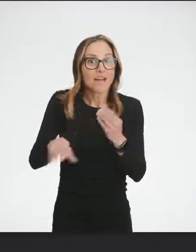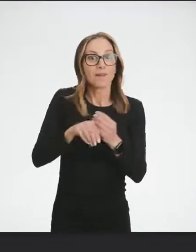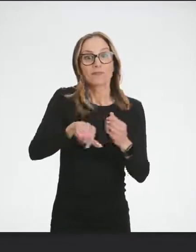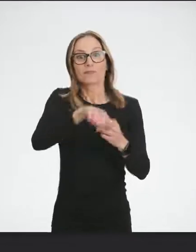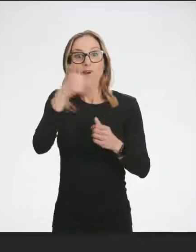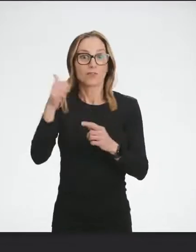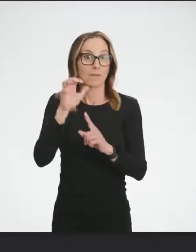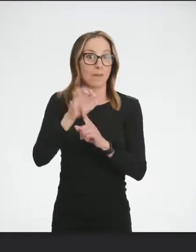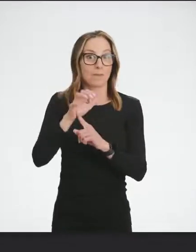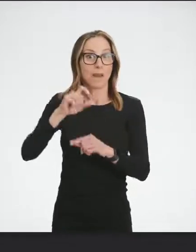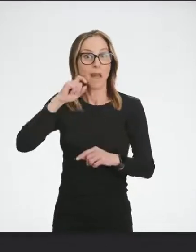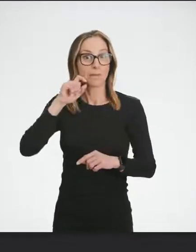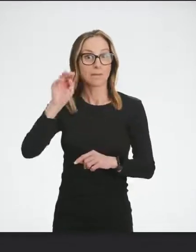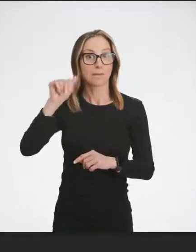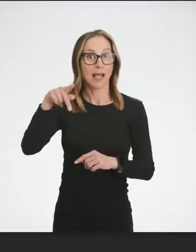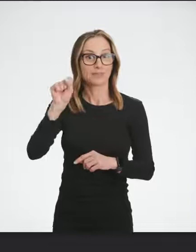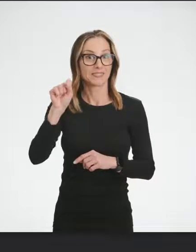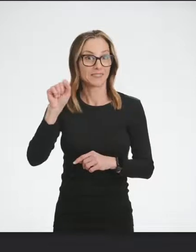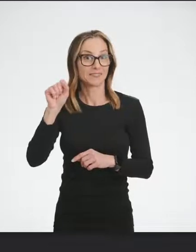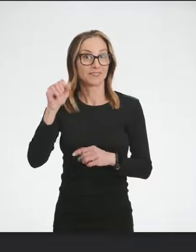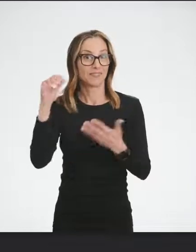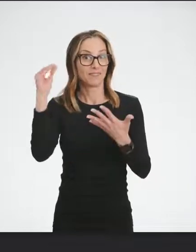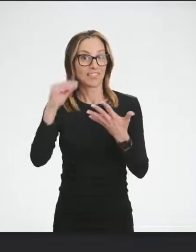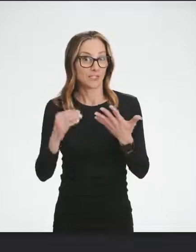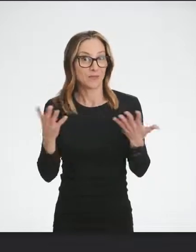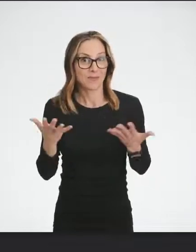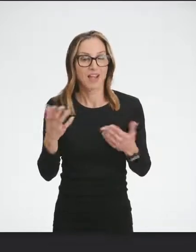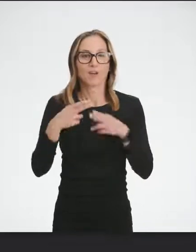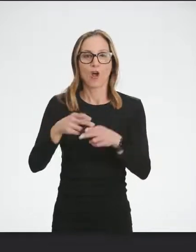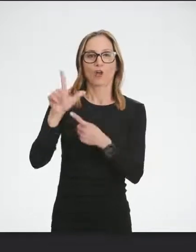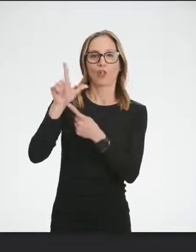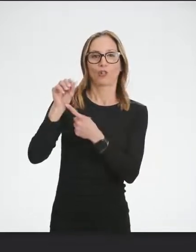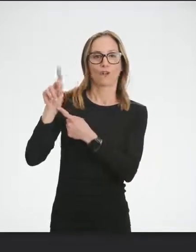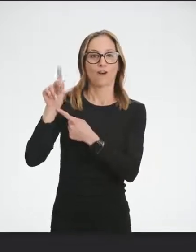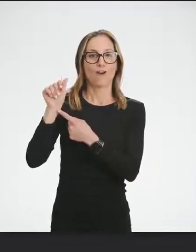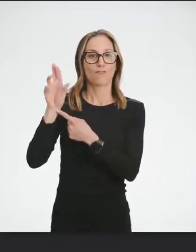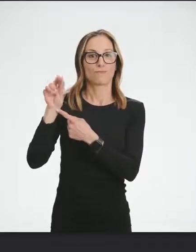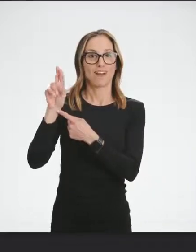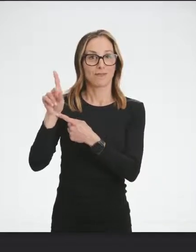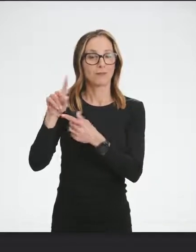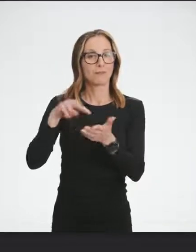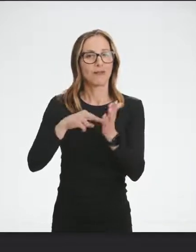In addition, we're also bringing another popular Apple Maps feature to MapKit, Look Around,